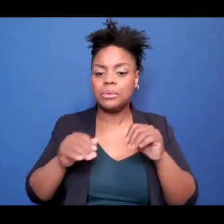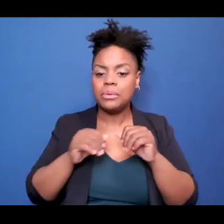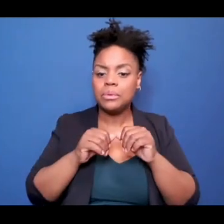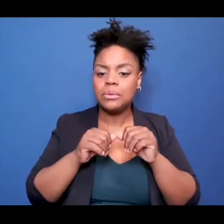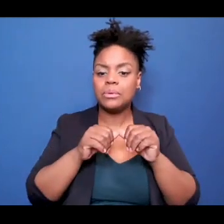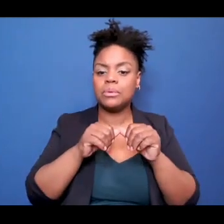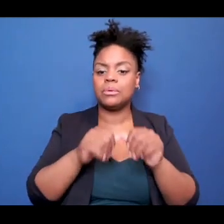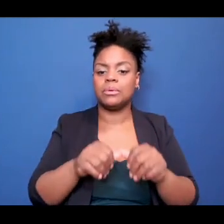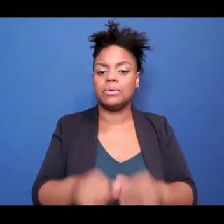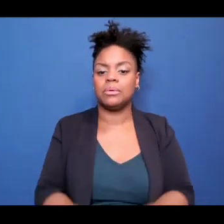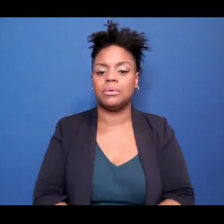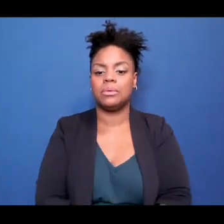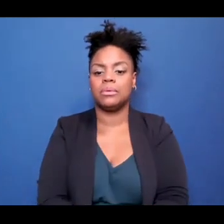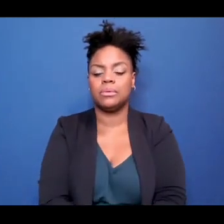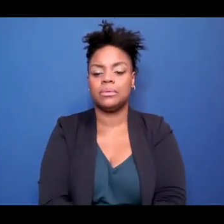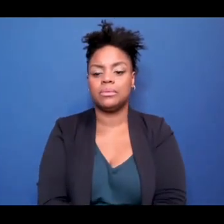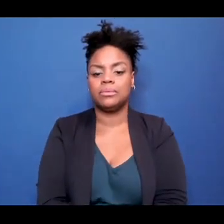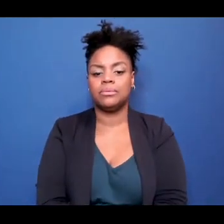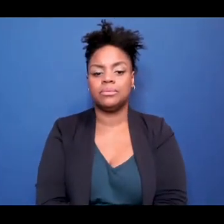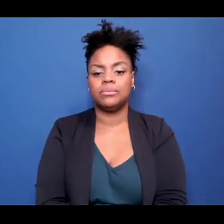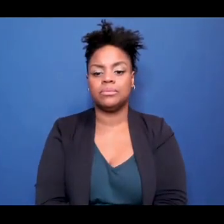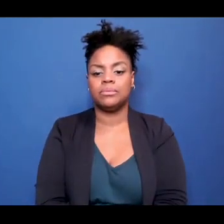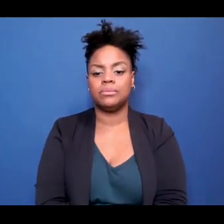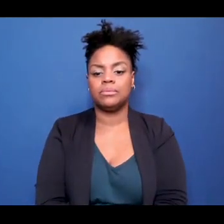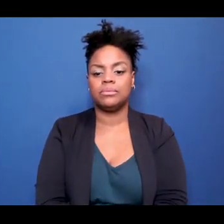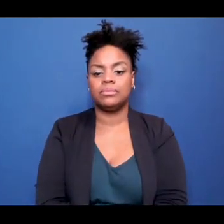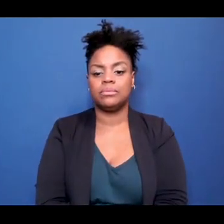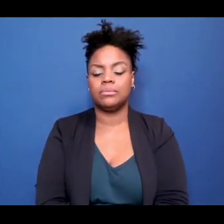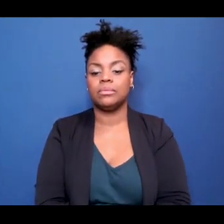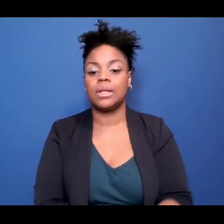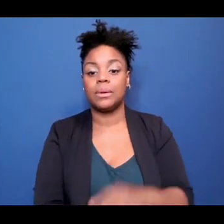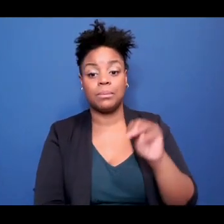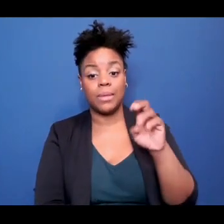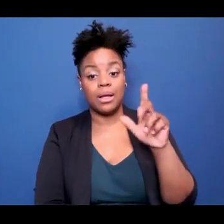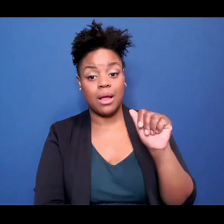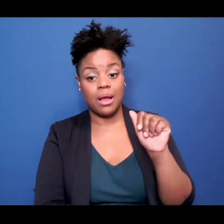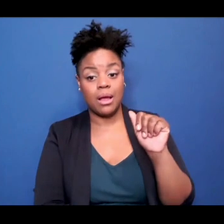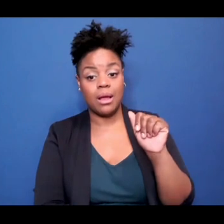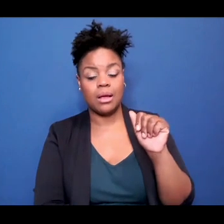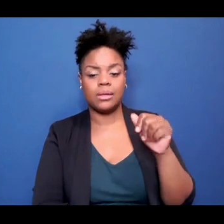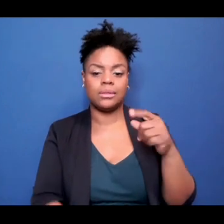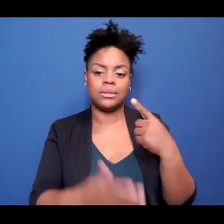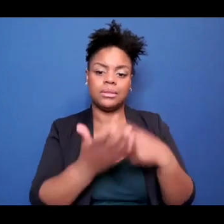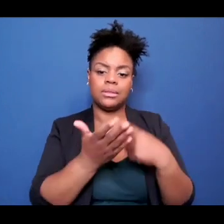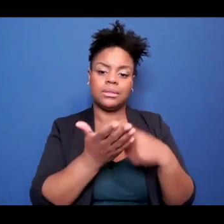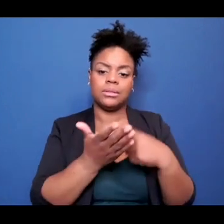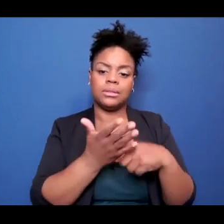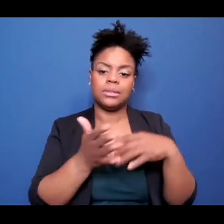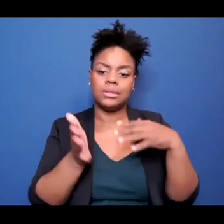AND IRRESPONSIBILITY. NEXT SLIDE. MEDIA HEADLINES IN 2018 EXTENSIVELY COVERED A STUDY DONE